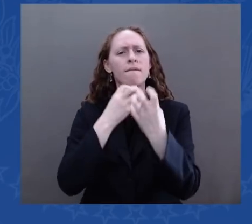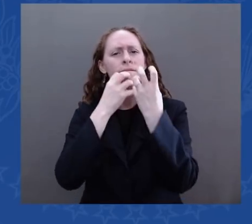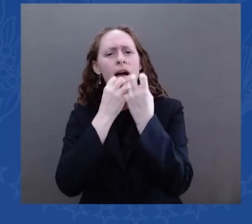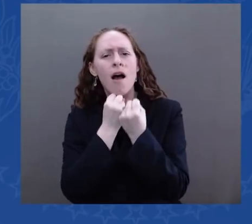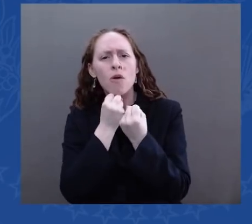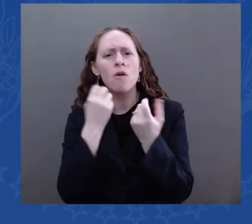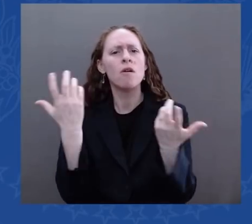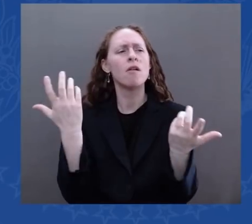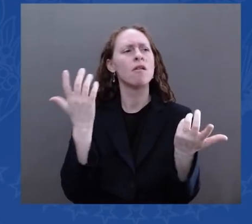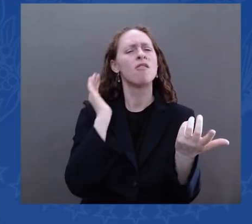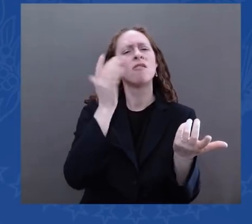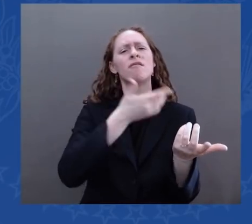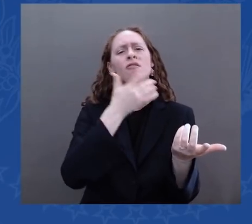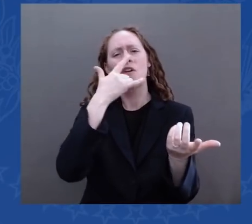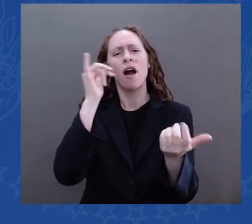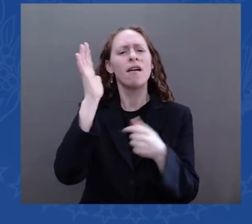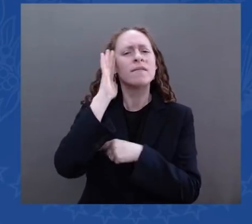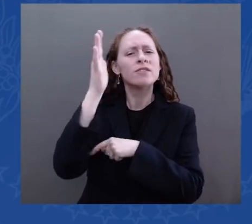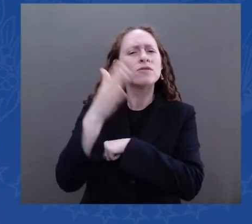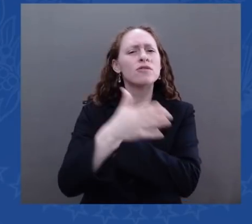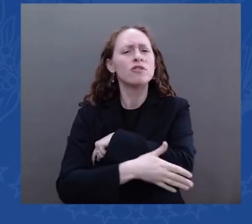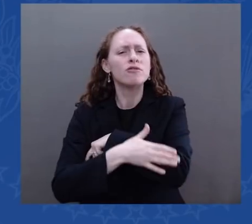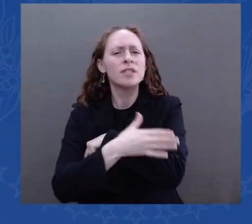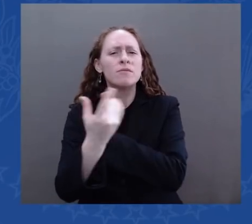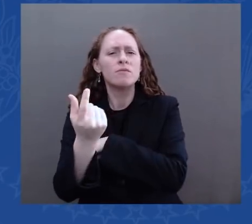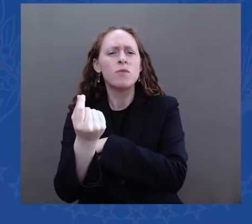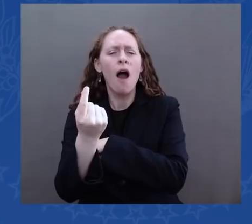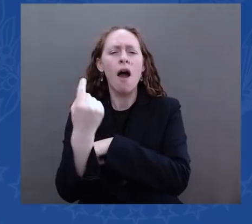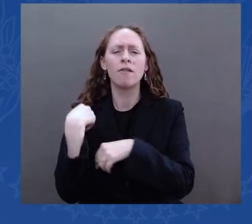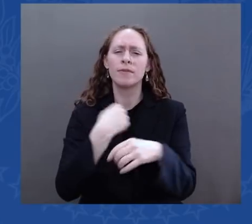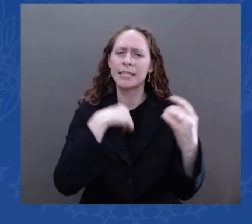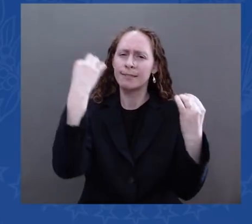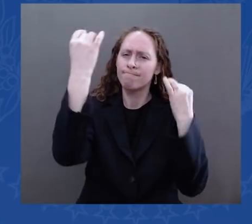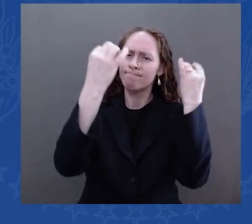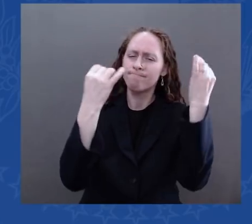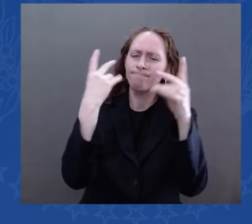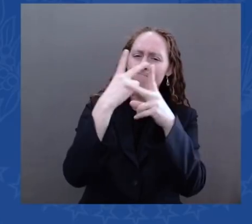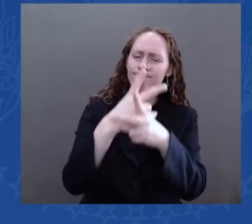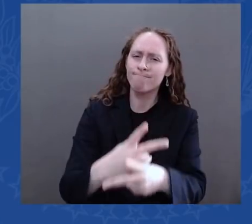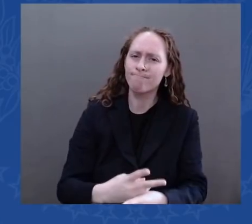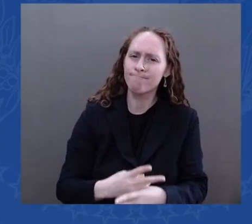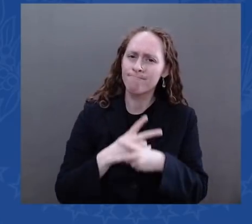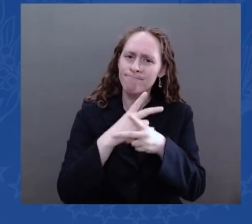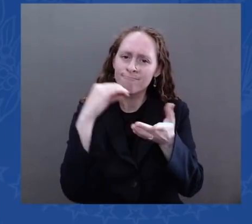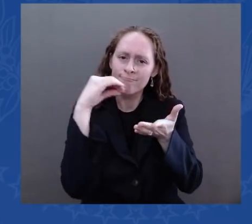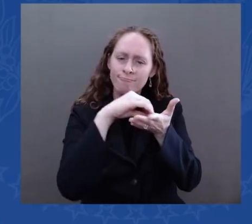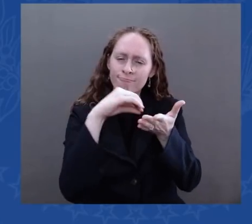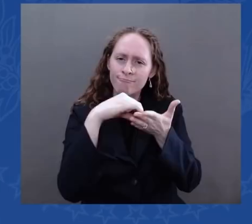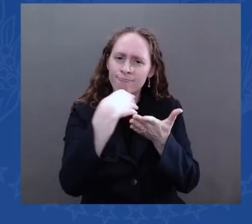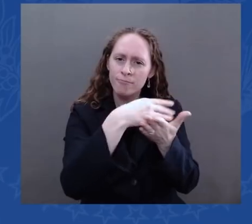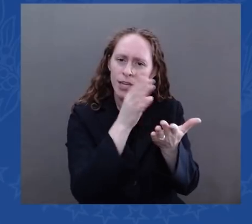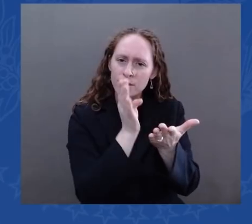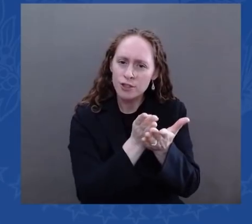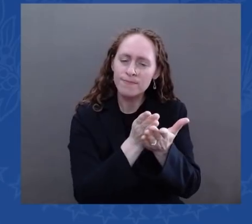is to ensure that government delivers for all people, and that our budget reflects our national values and priorities.